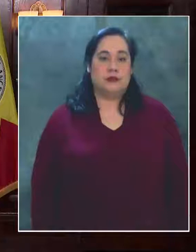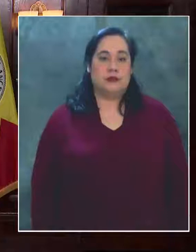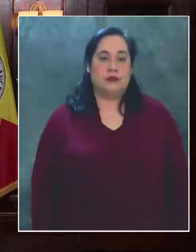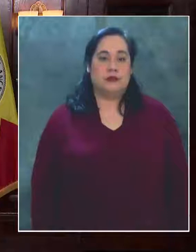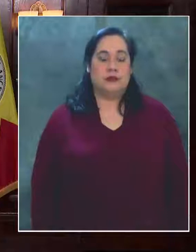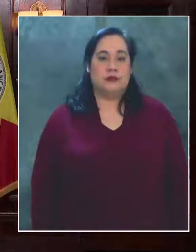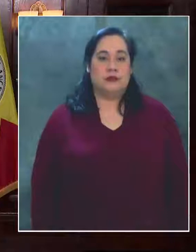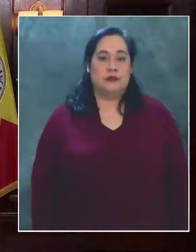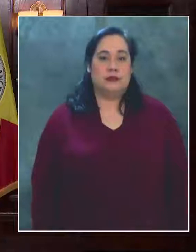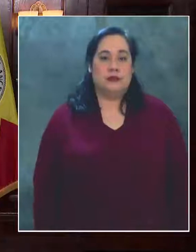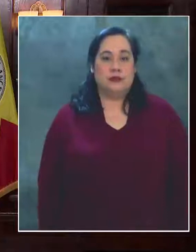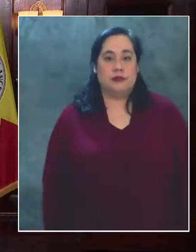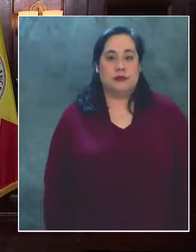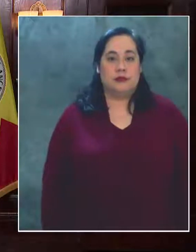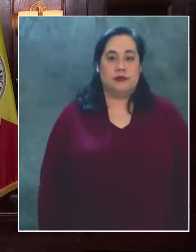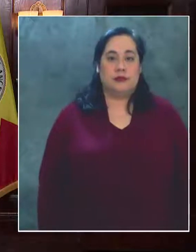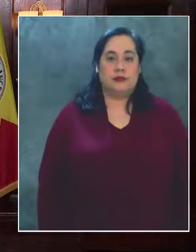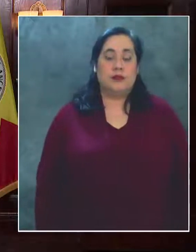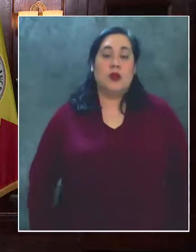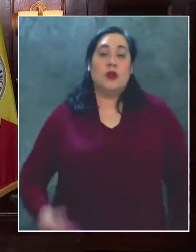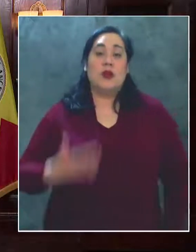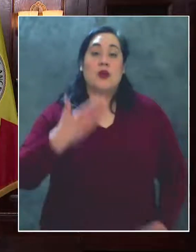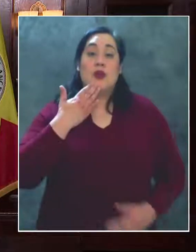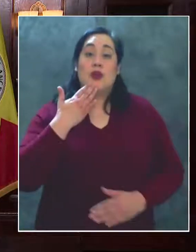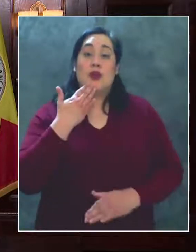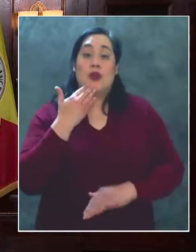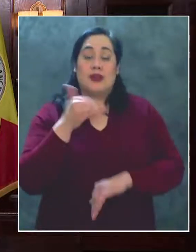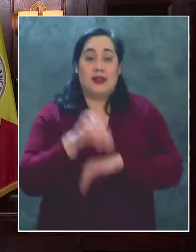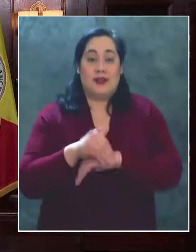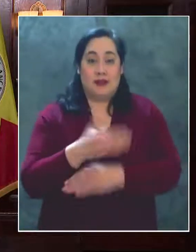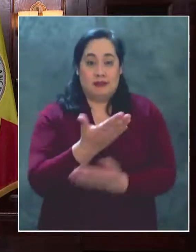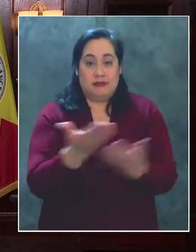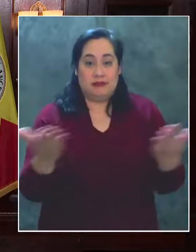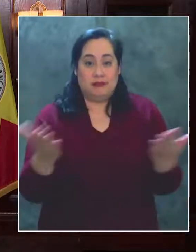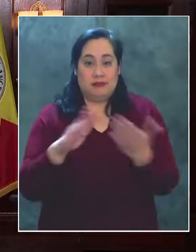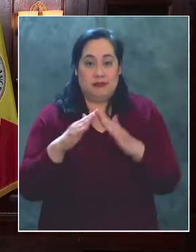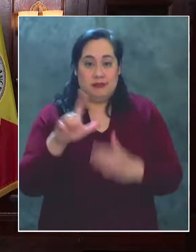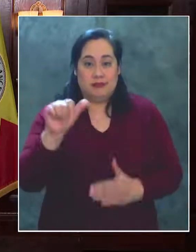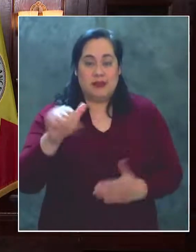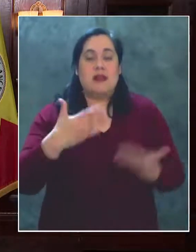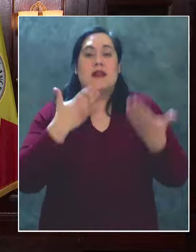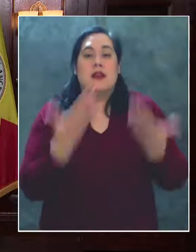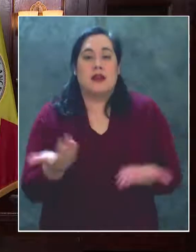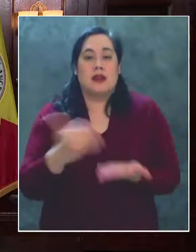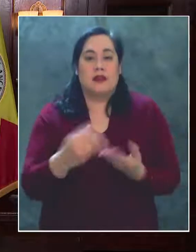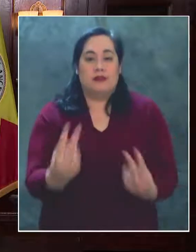Mayor Garcetti: GOOD EVENING, LOS ANGELES AND THANK YOU AGAIN FOR JOINING US FOR TONIGHT'S BRIEFING.